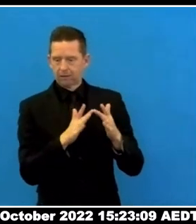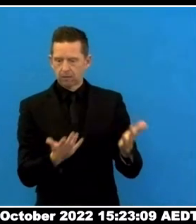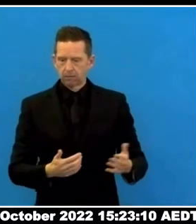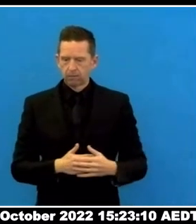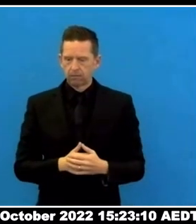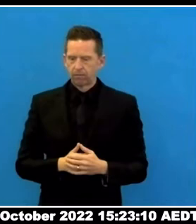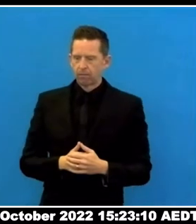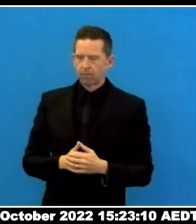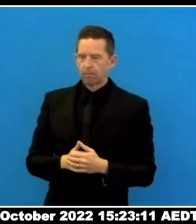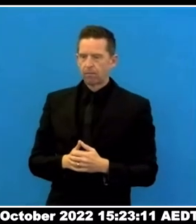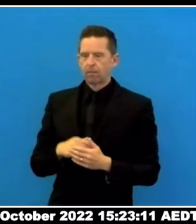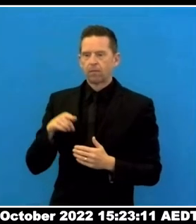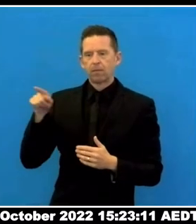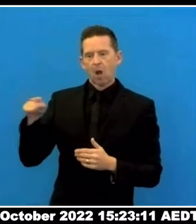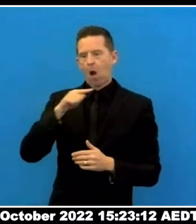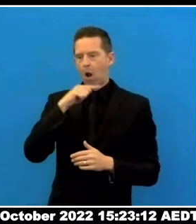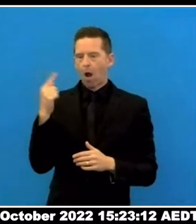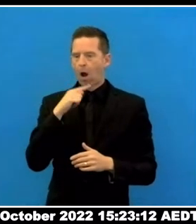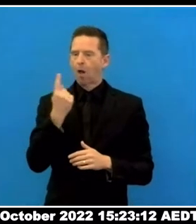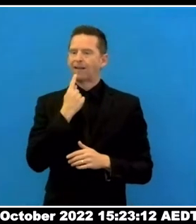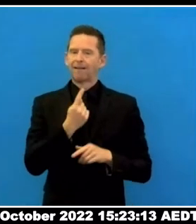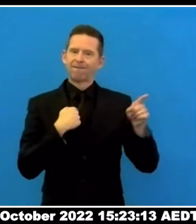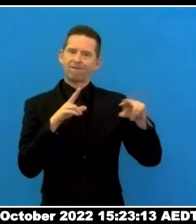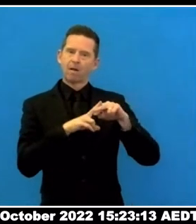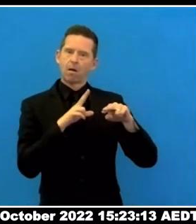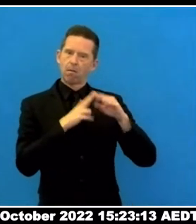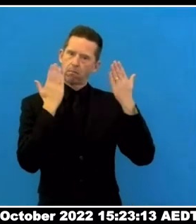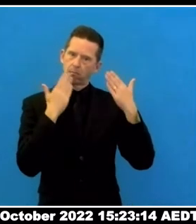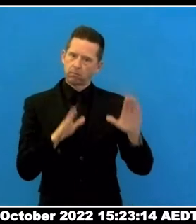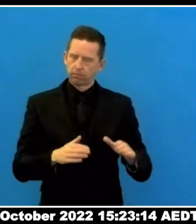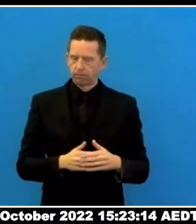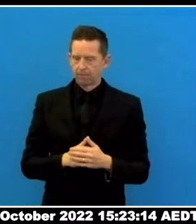Until one of our relatives come and say, look, your dad is at a detention centre.